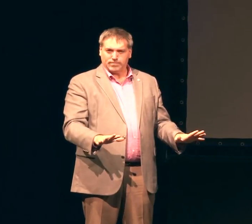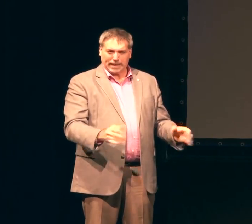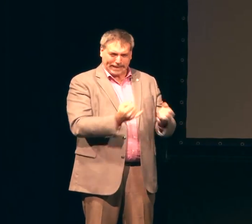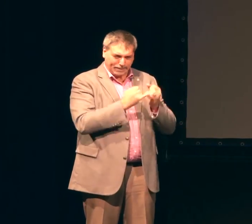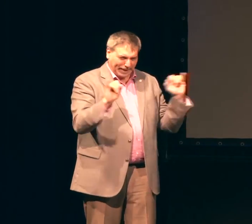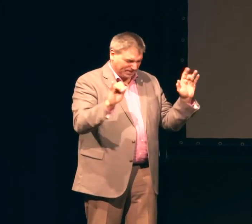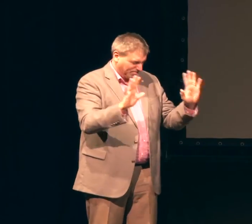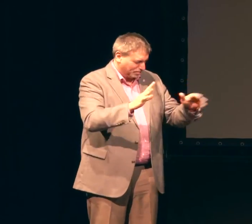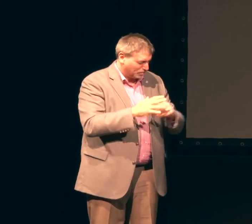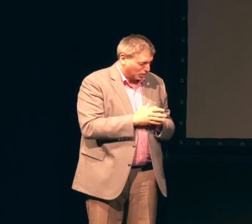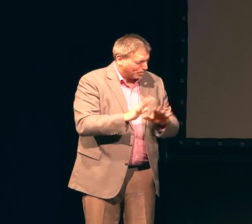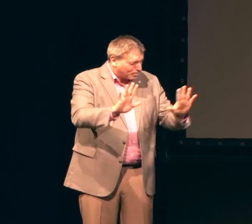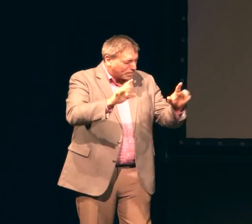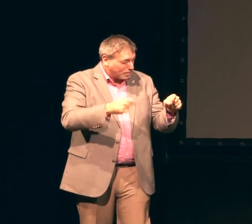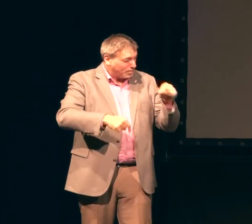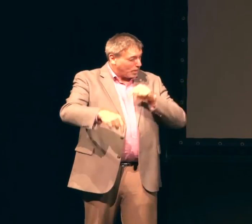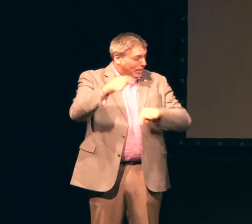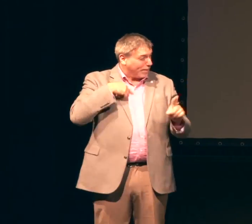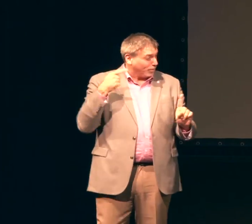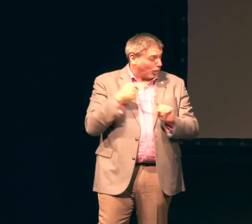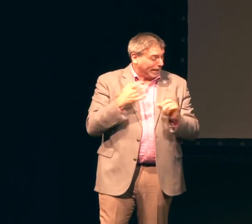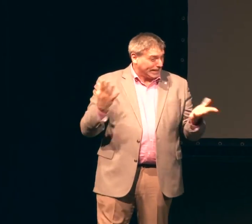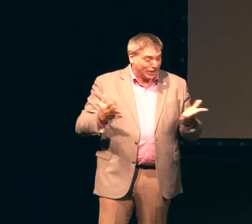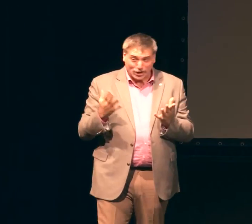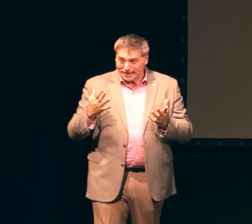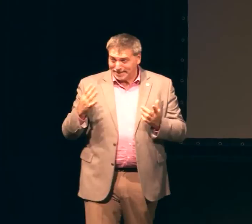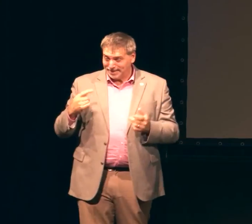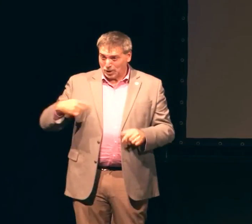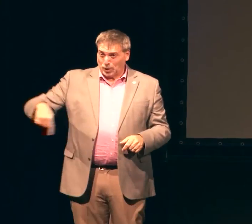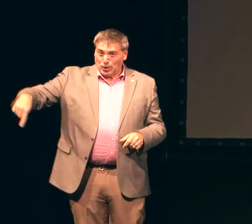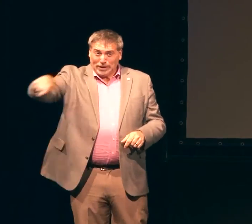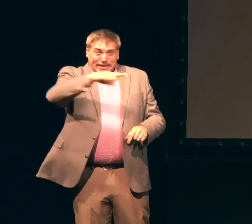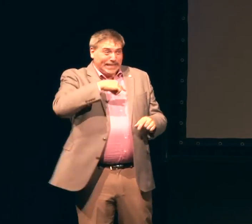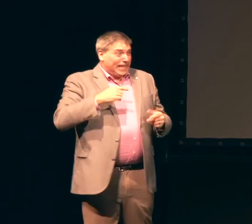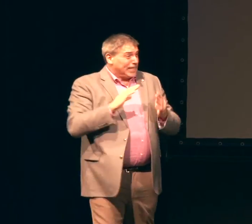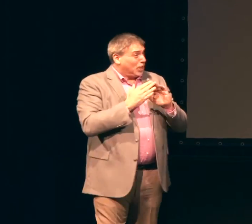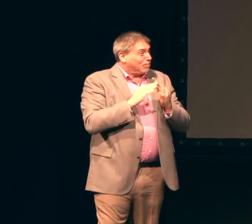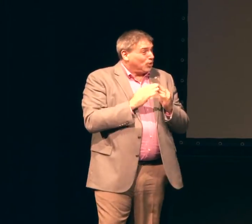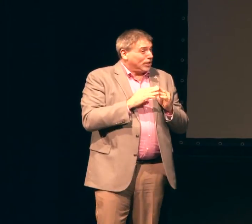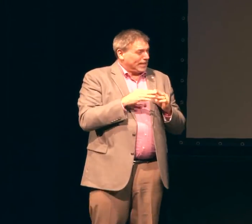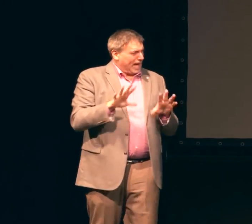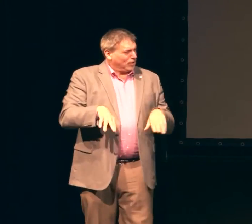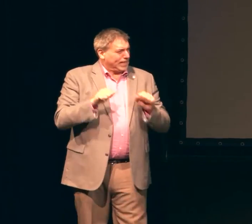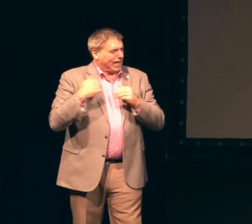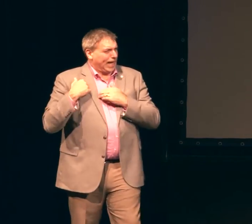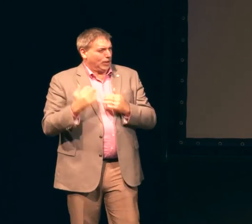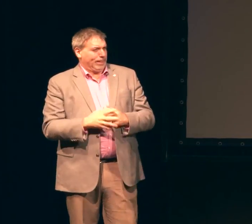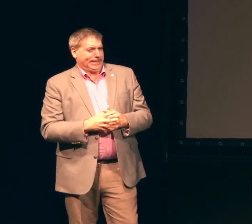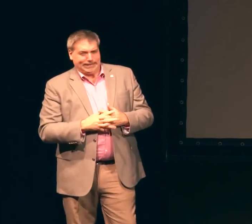they just want children to grow up speaking. But going back to my point, we as a community